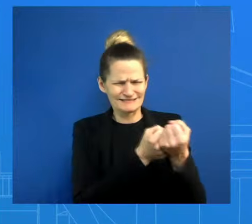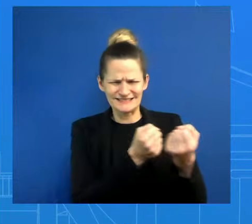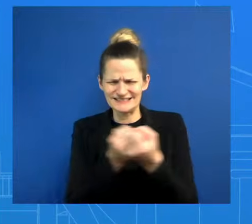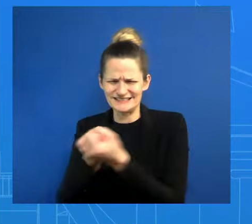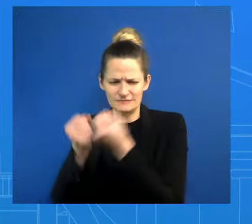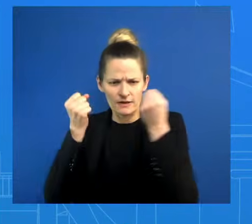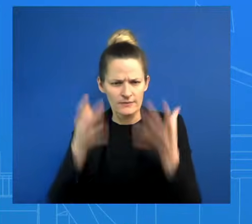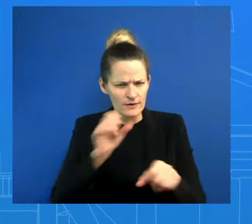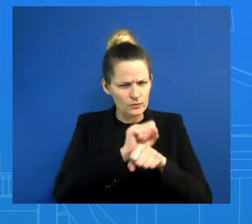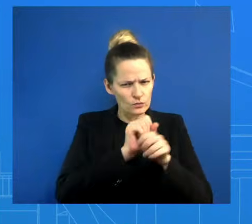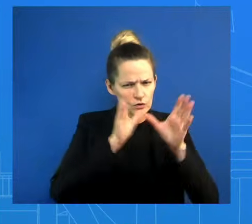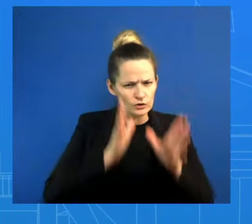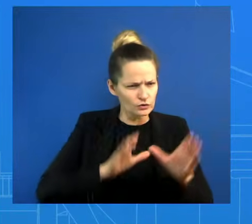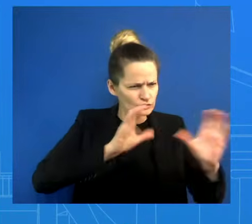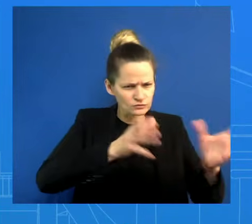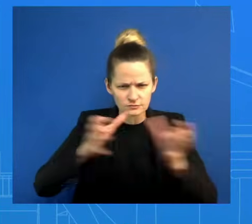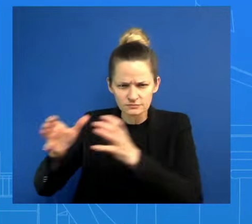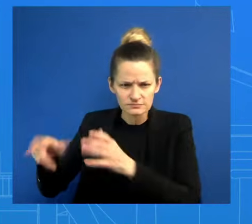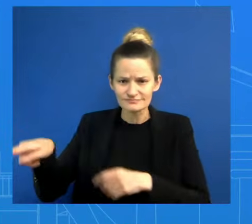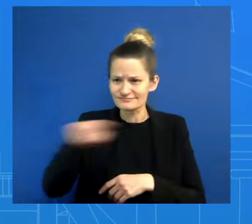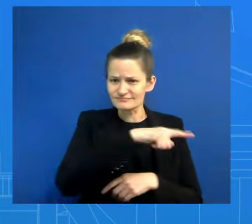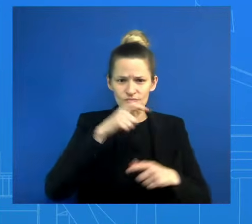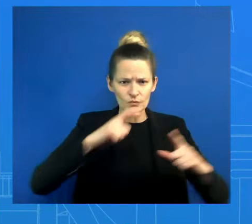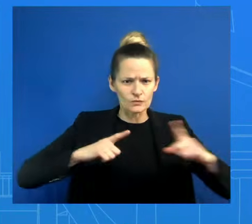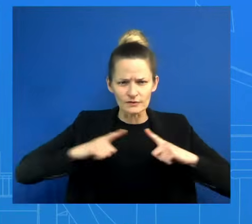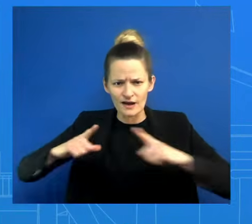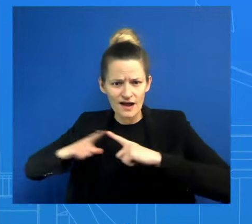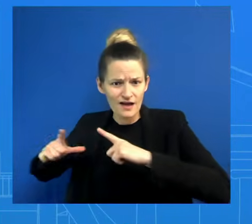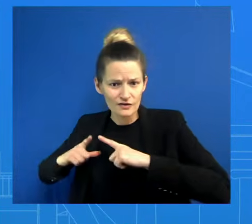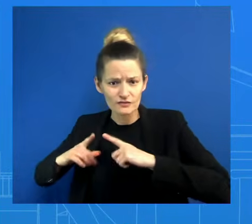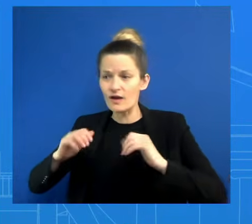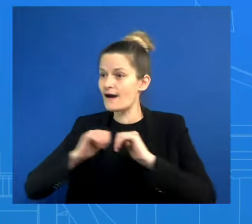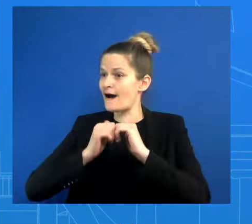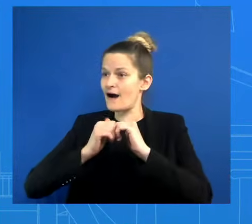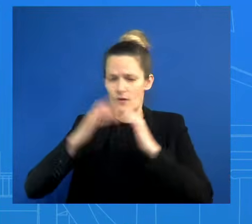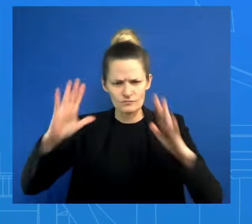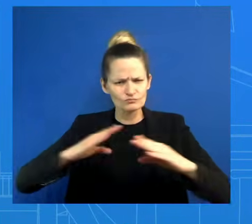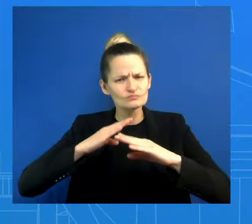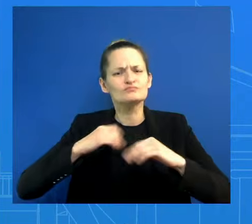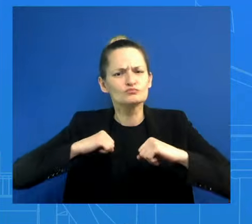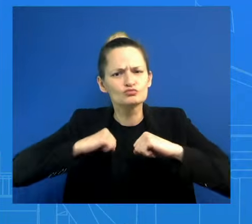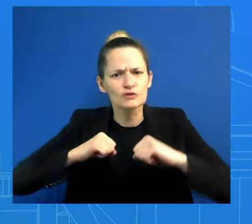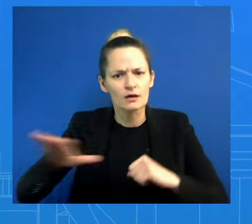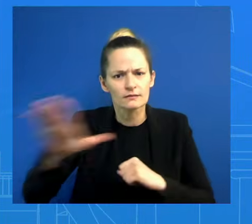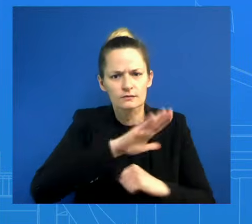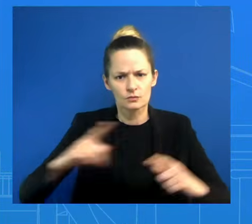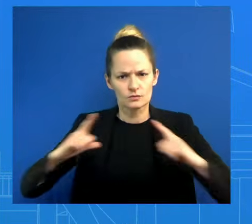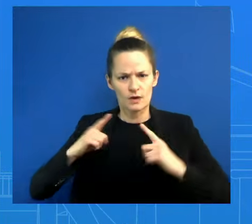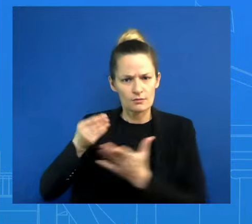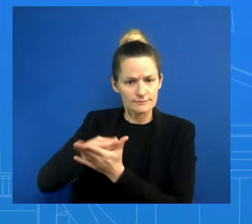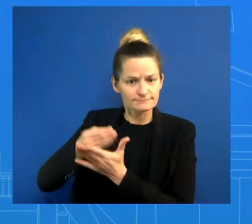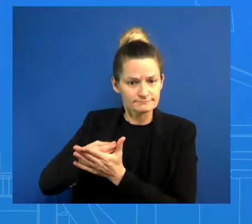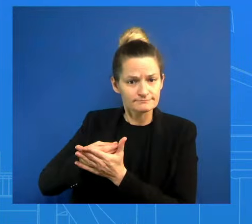to bring Brittney Griner home and reiterated his commitment to securing Paul Whelan's release.